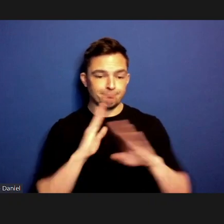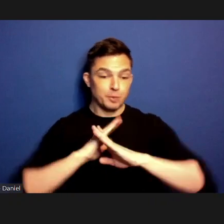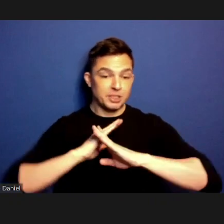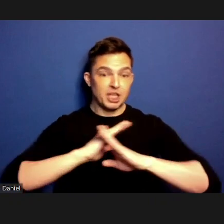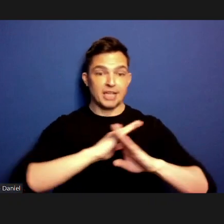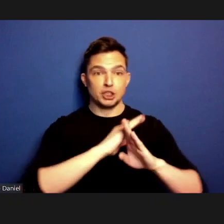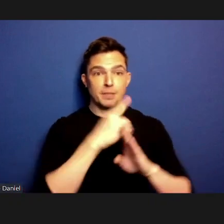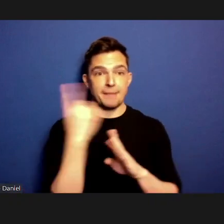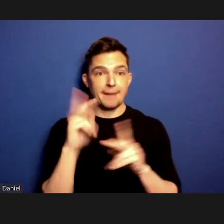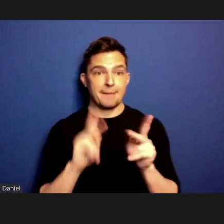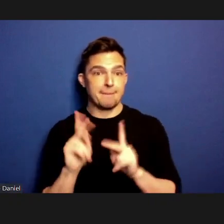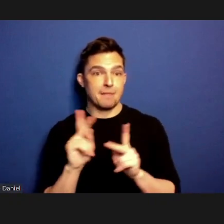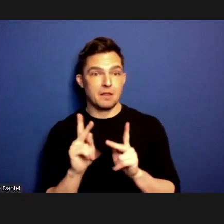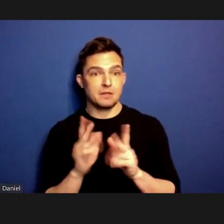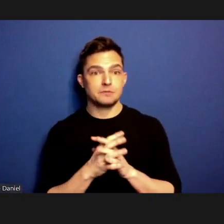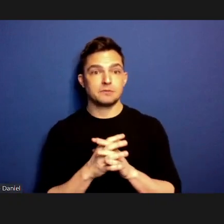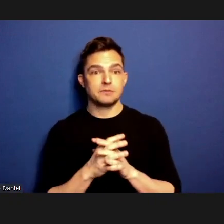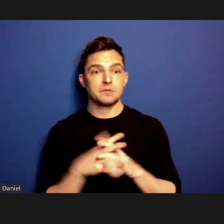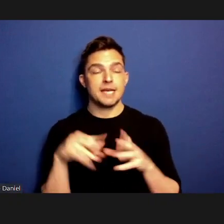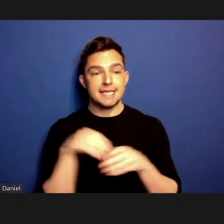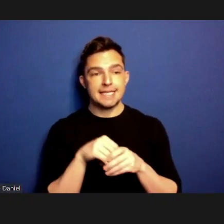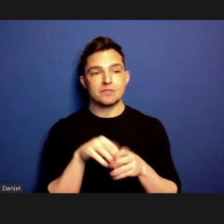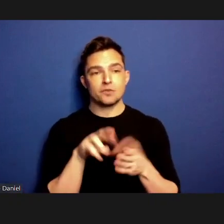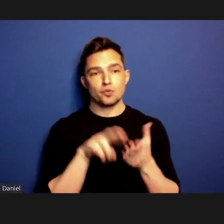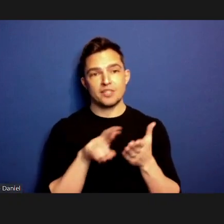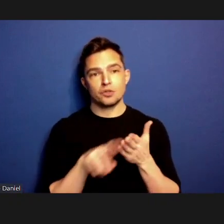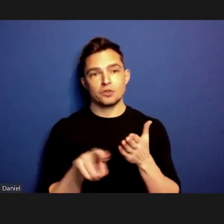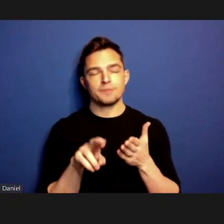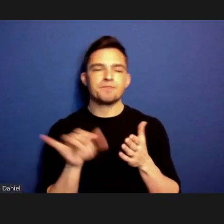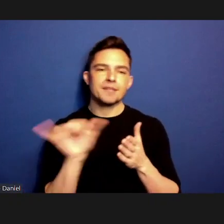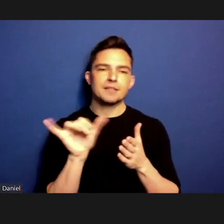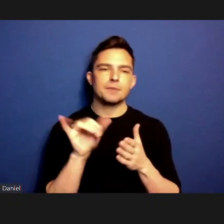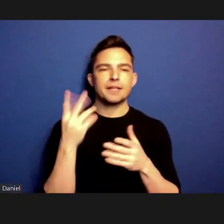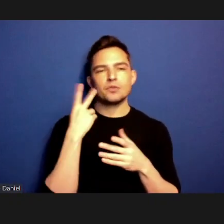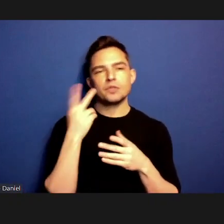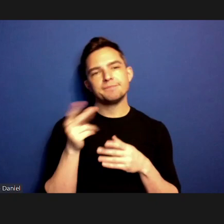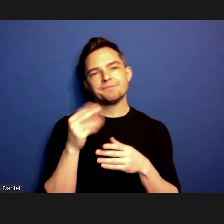people in research. So very similar like you see in indigenous communities with an oak